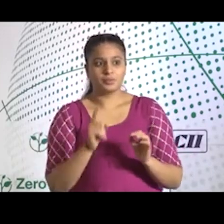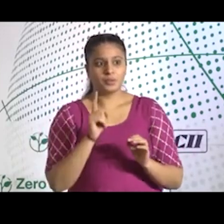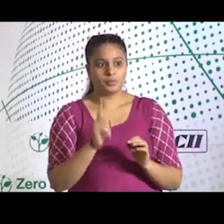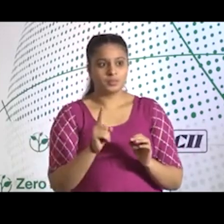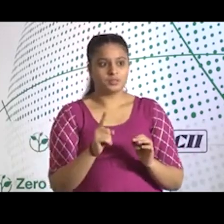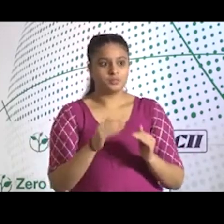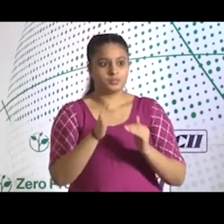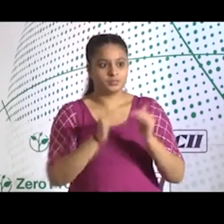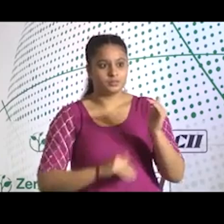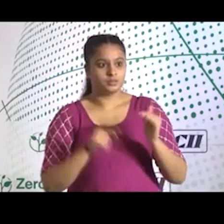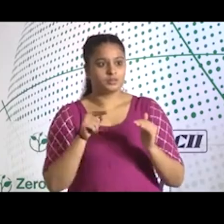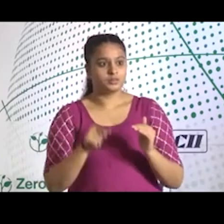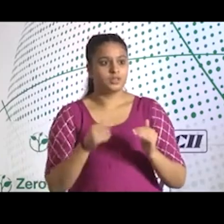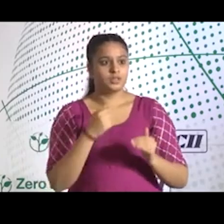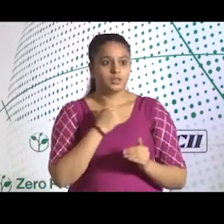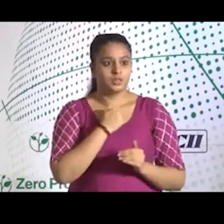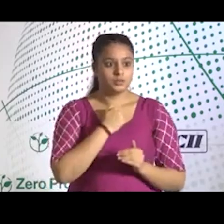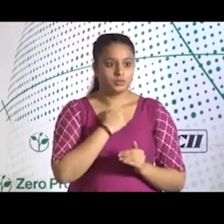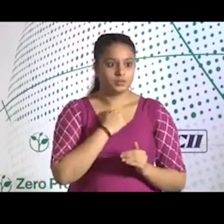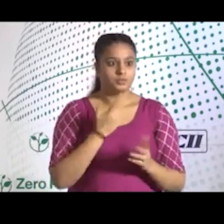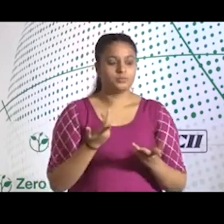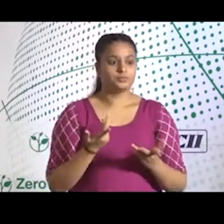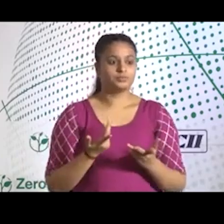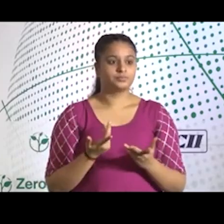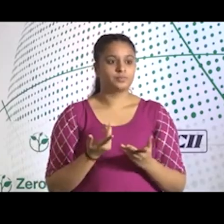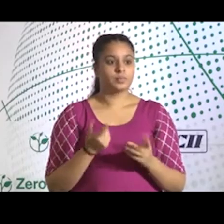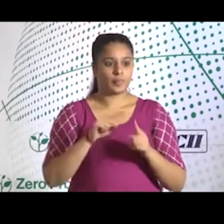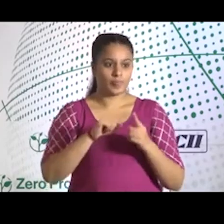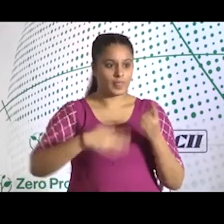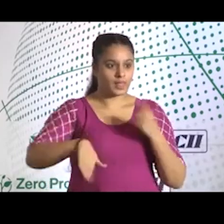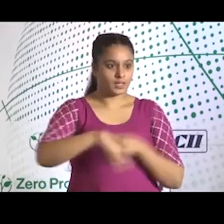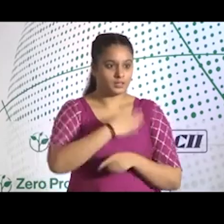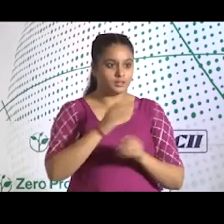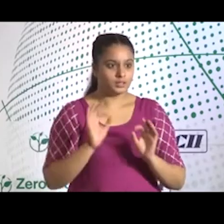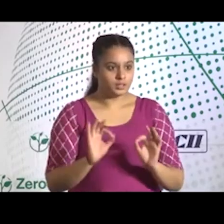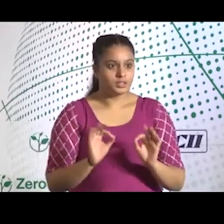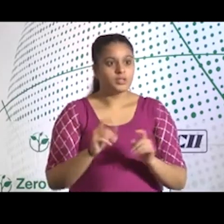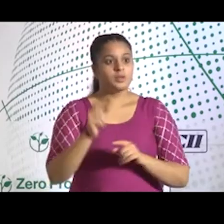into like we get the engineers, but some of our disability engineers